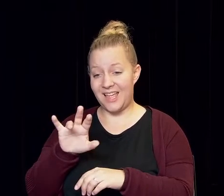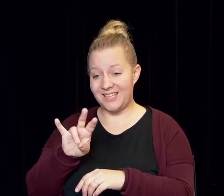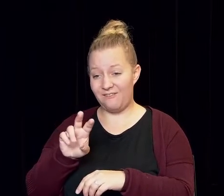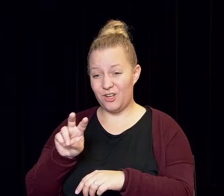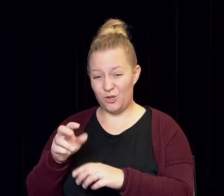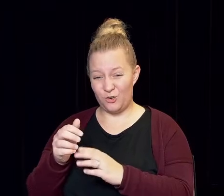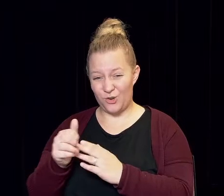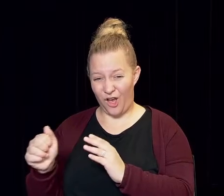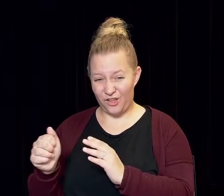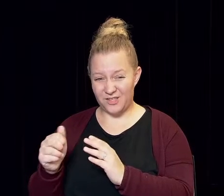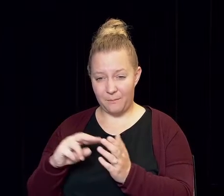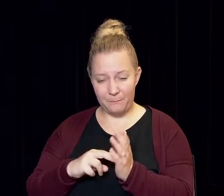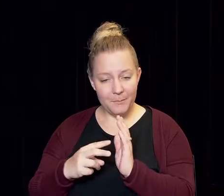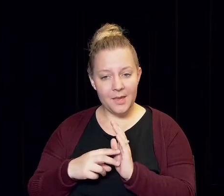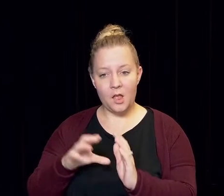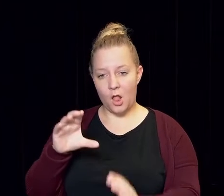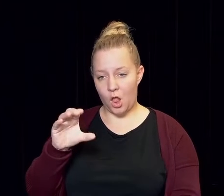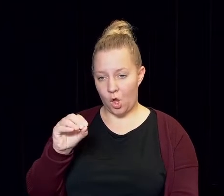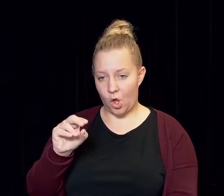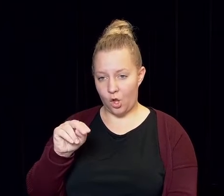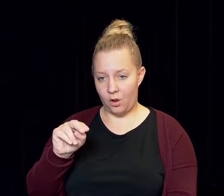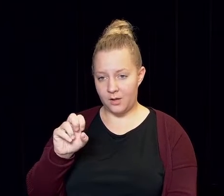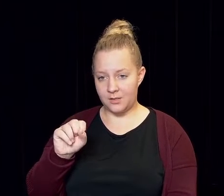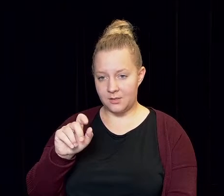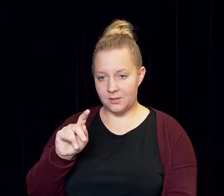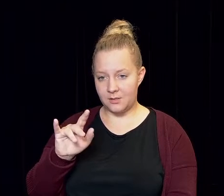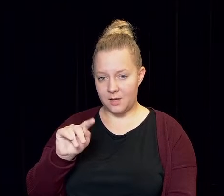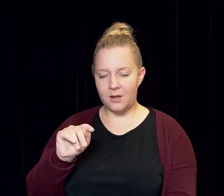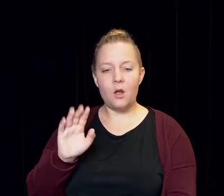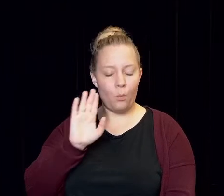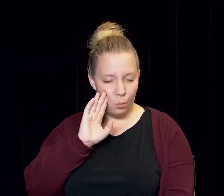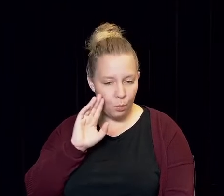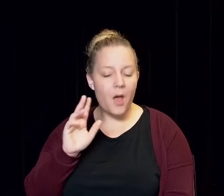So therefore, the constant here well, let's just double triple check but again you would take